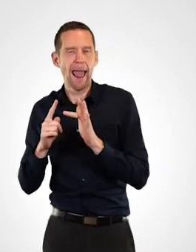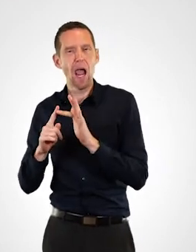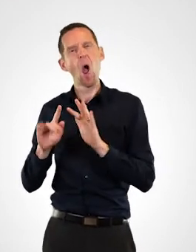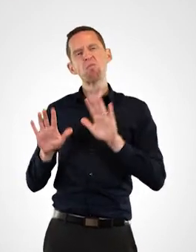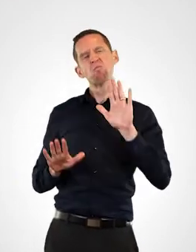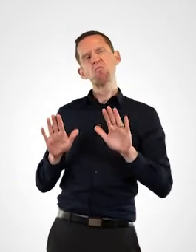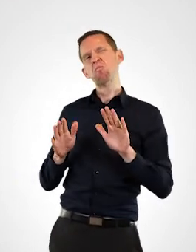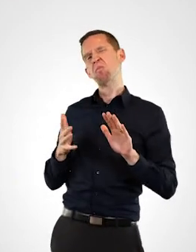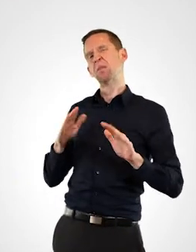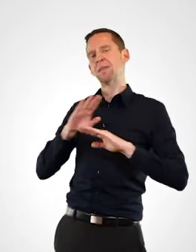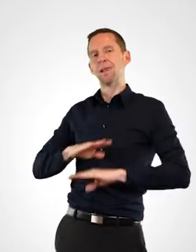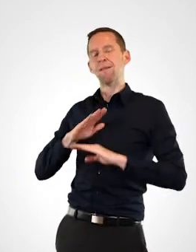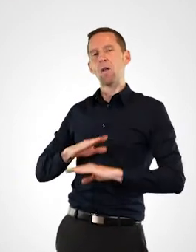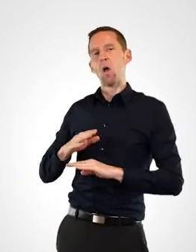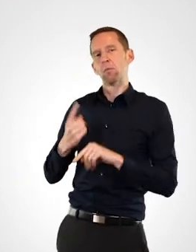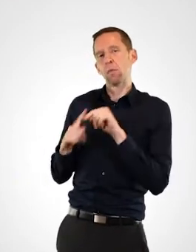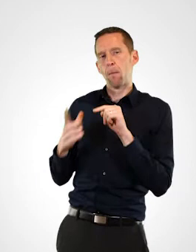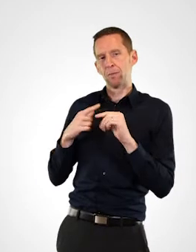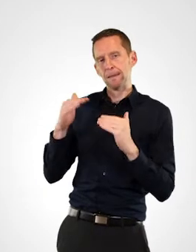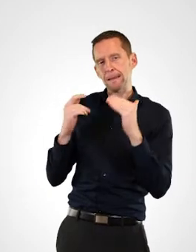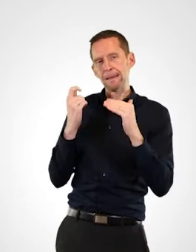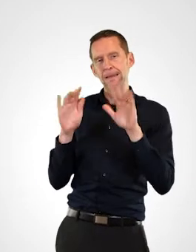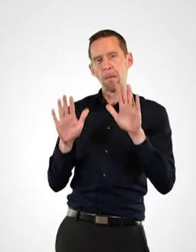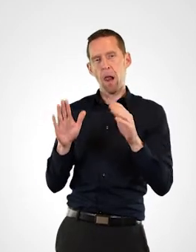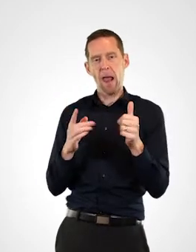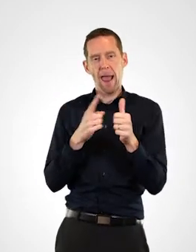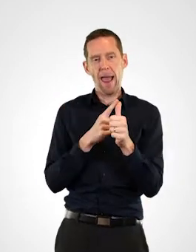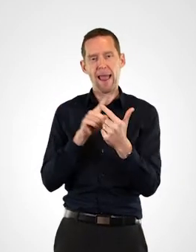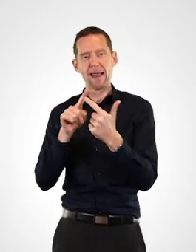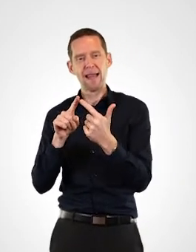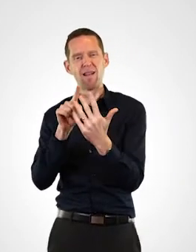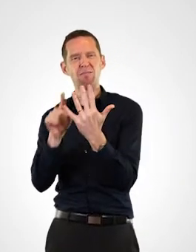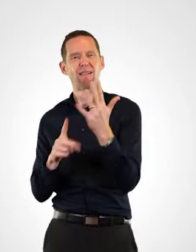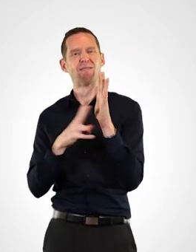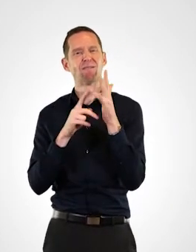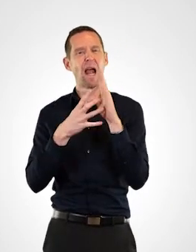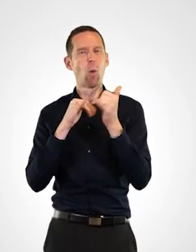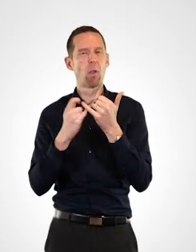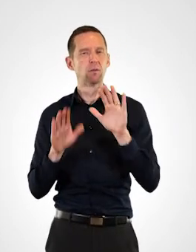we say that's close enough because they're very similar vowels.